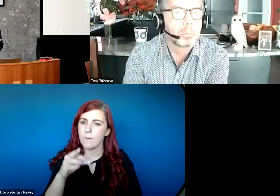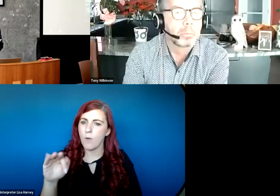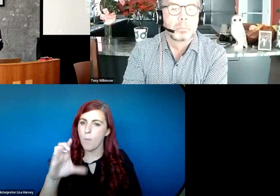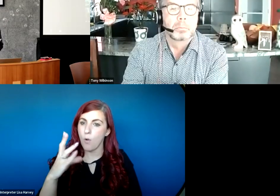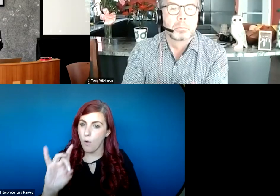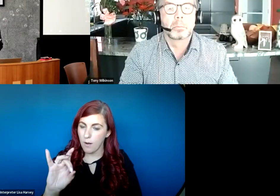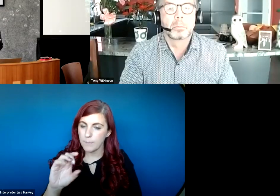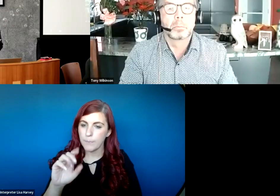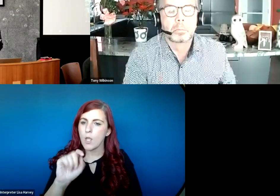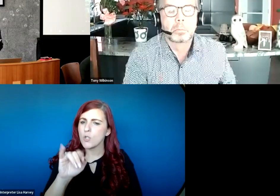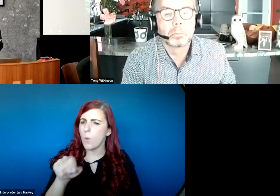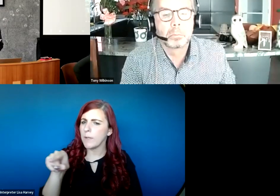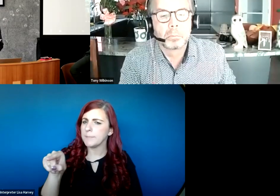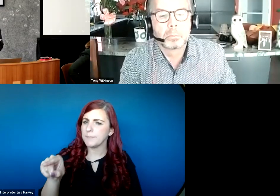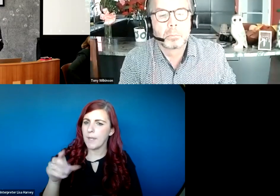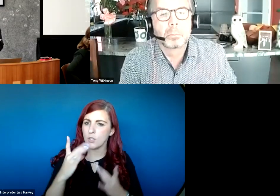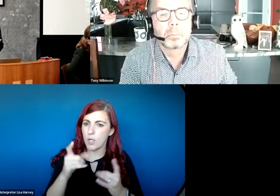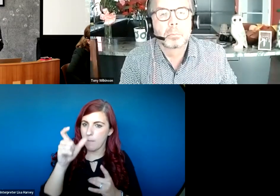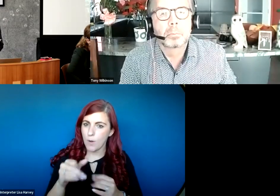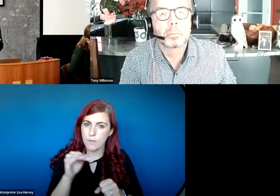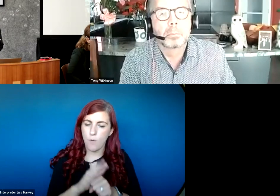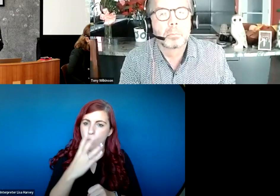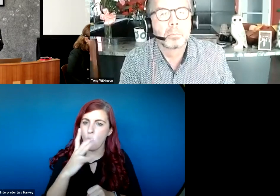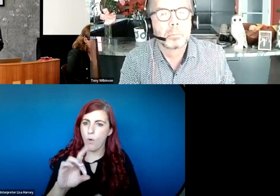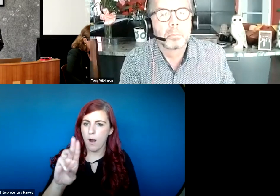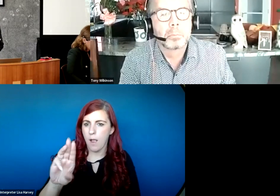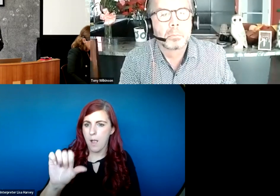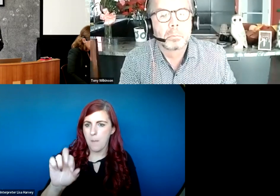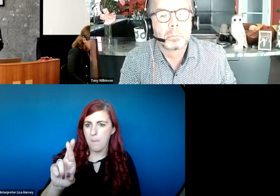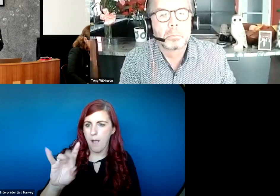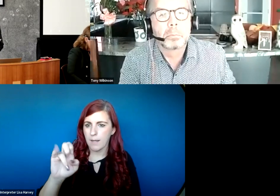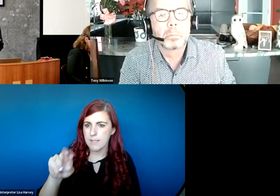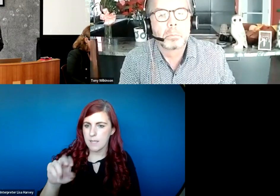Tony is the chairperson of the Cork Parkinson Association and is a certified